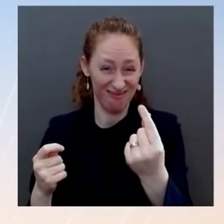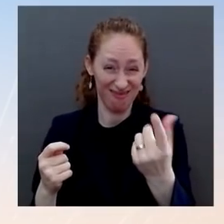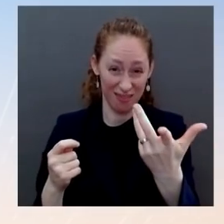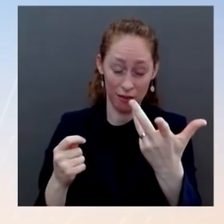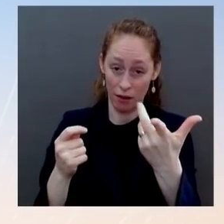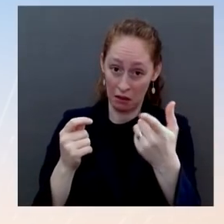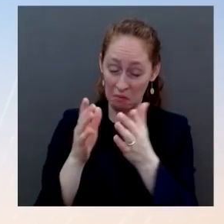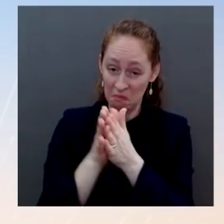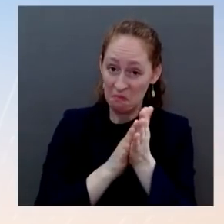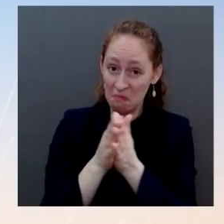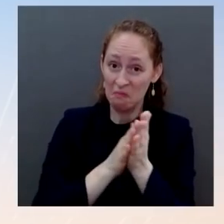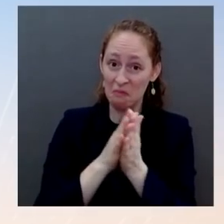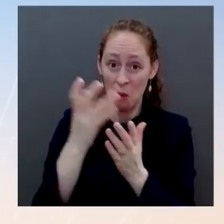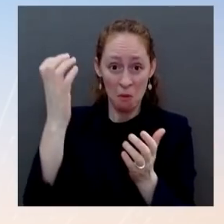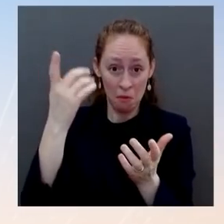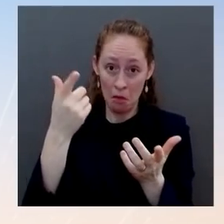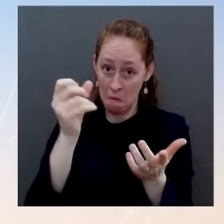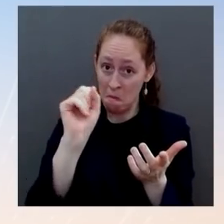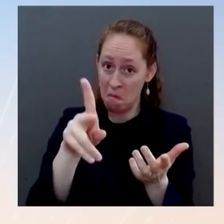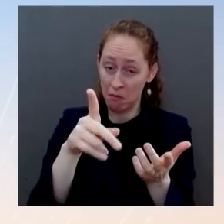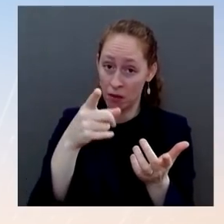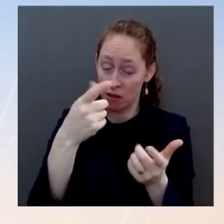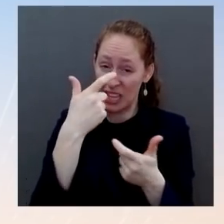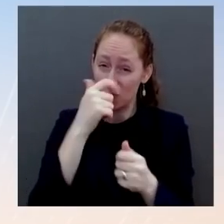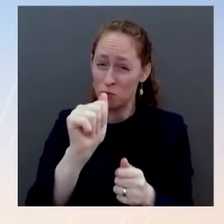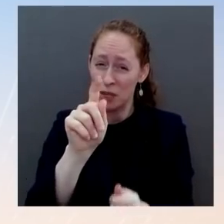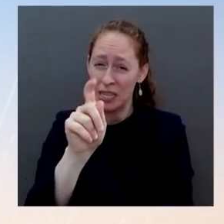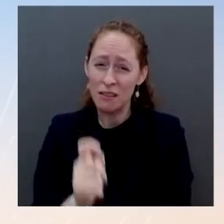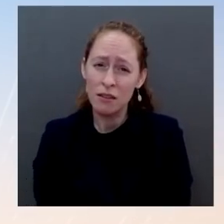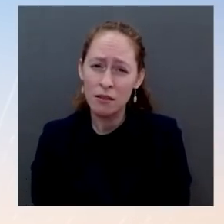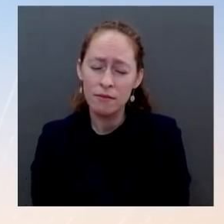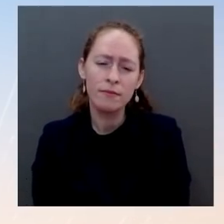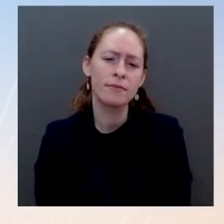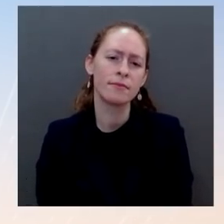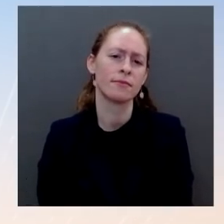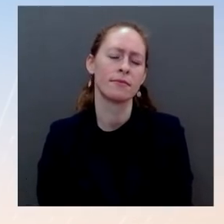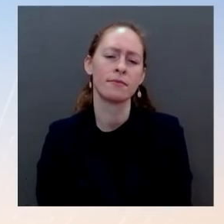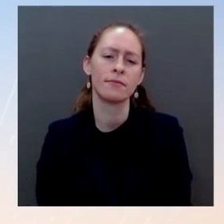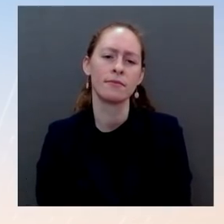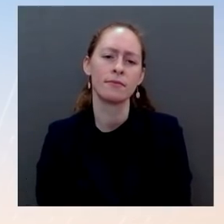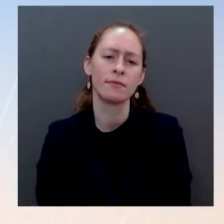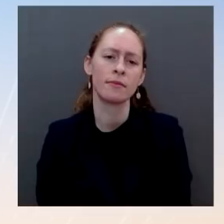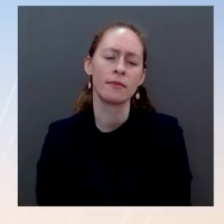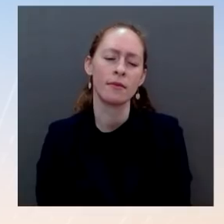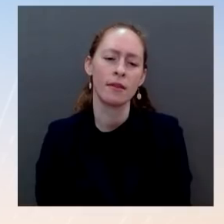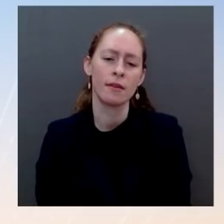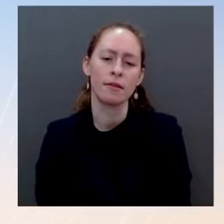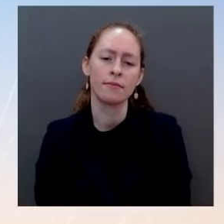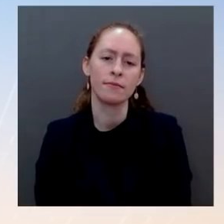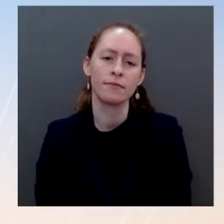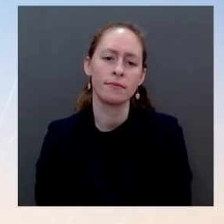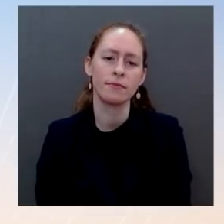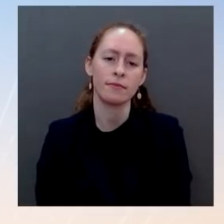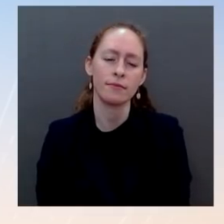that that is not a substitute for the protections that are included in the Freedom to Vote Act